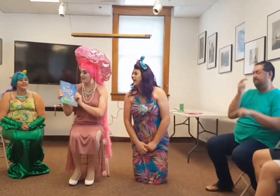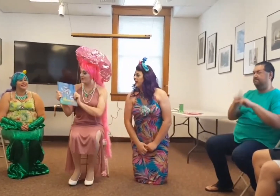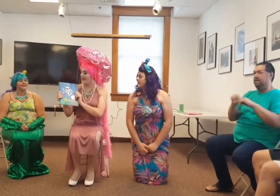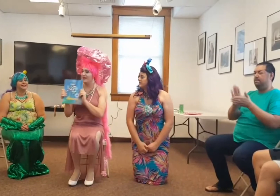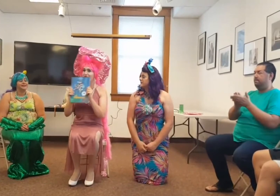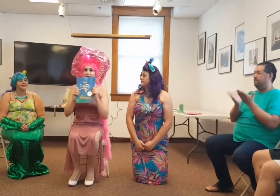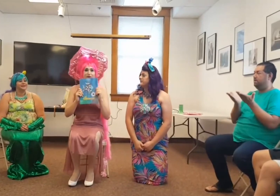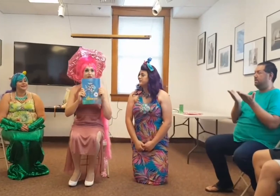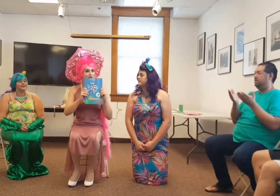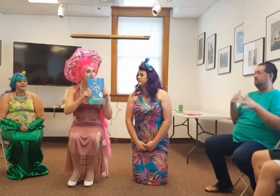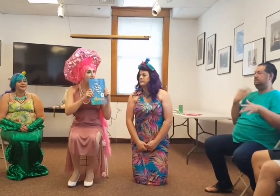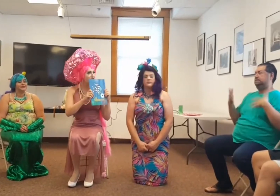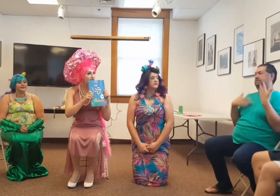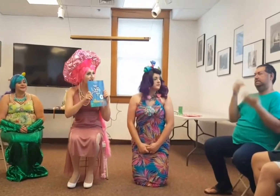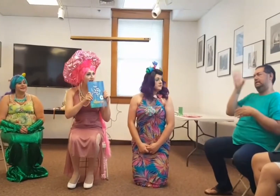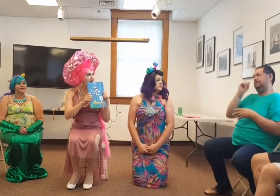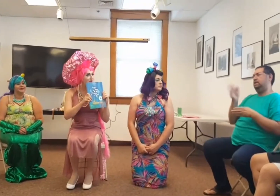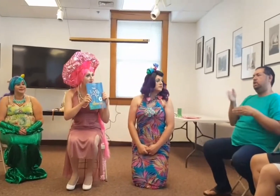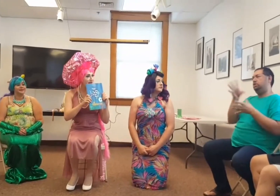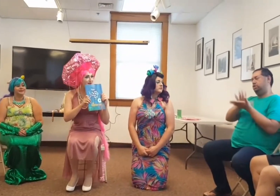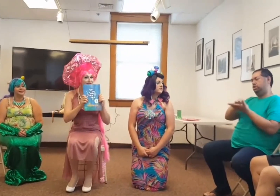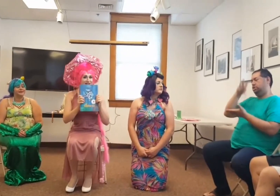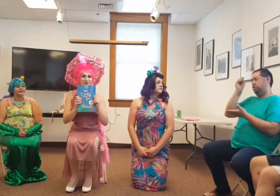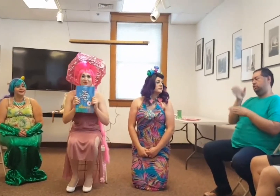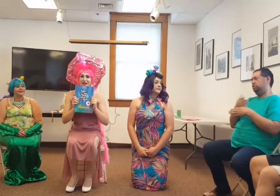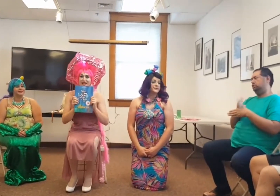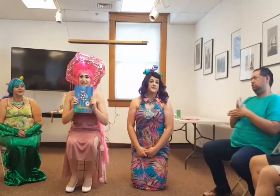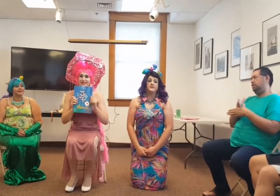I'm so glad the rainbow fish learned how to share and play with his other friends.